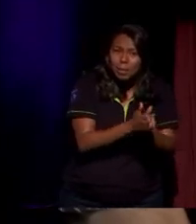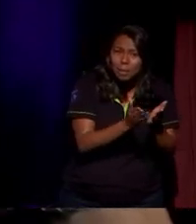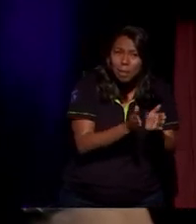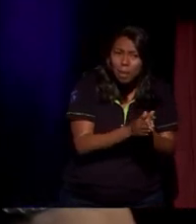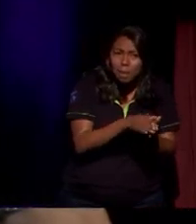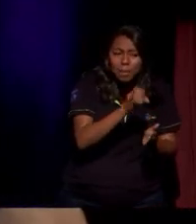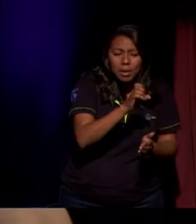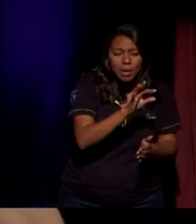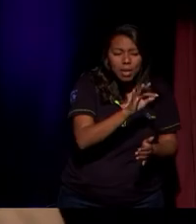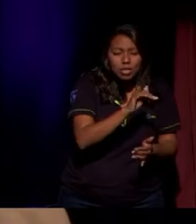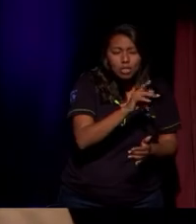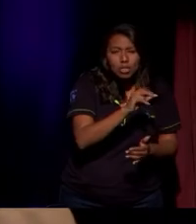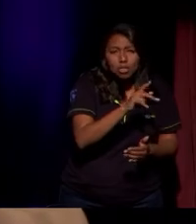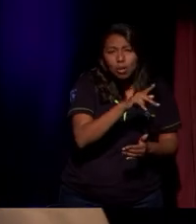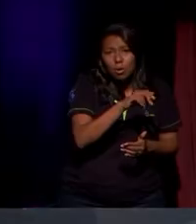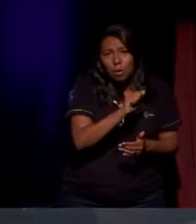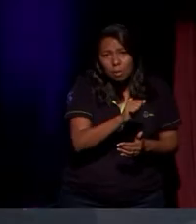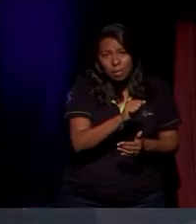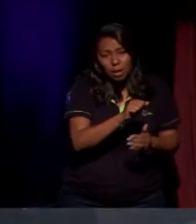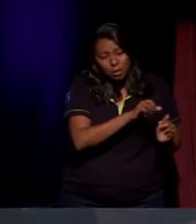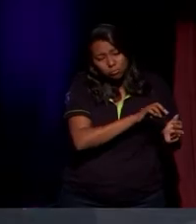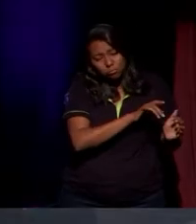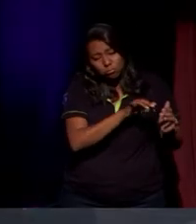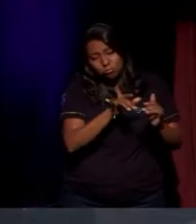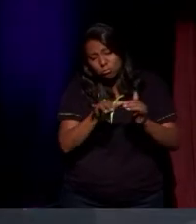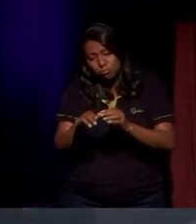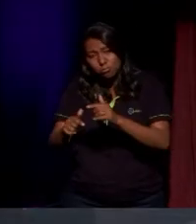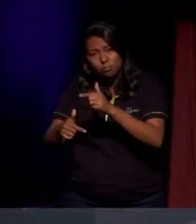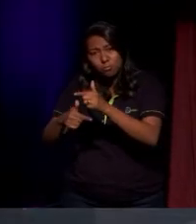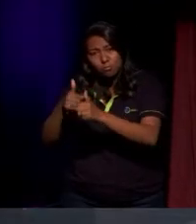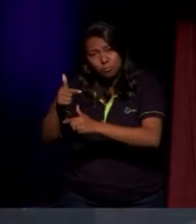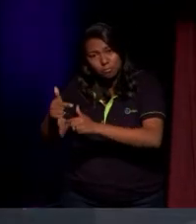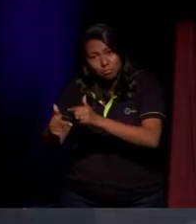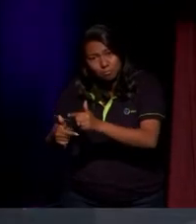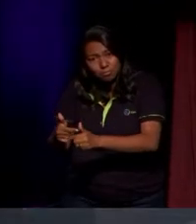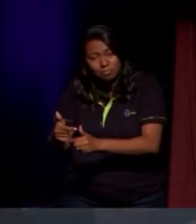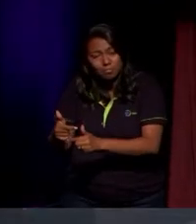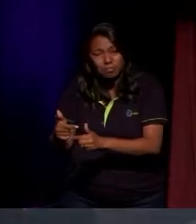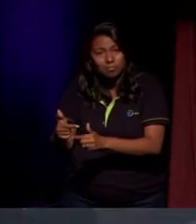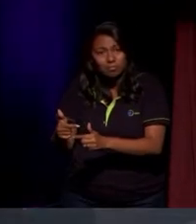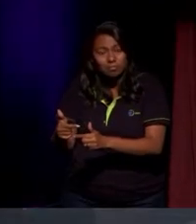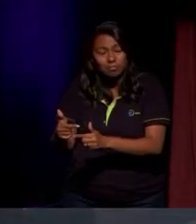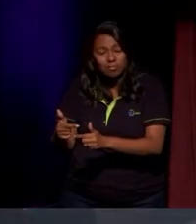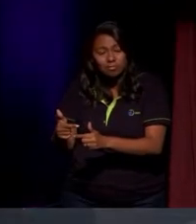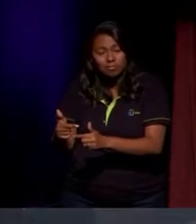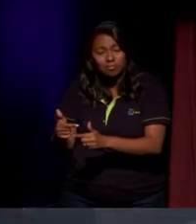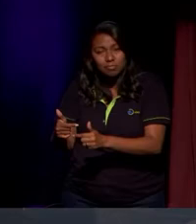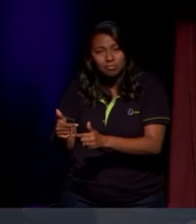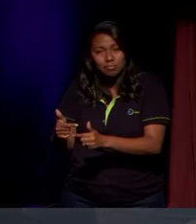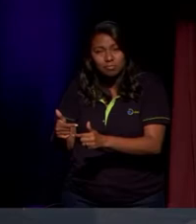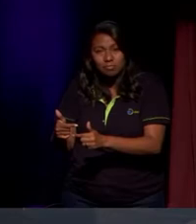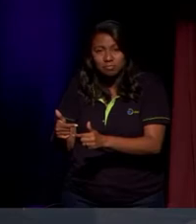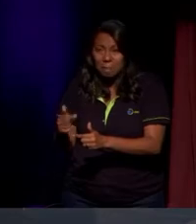Singapore, and that they will work there in situations, for me, it is slavery,